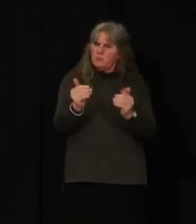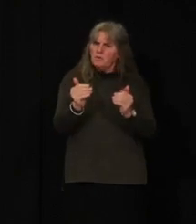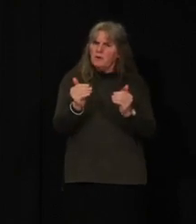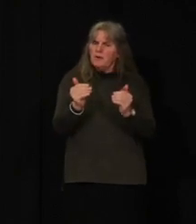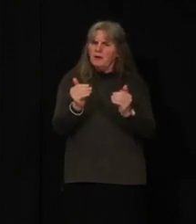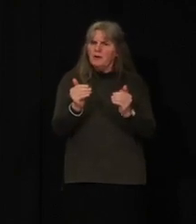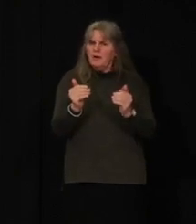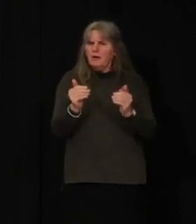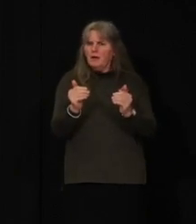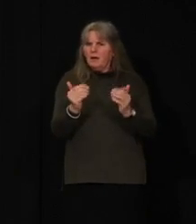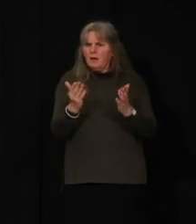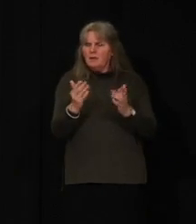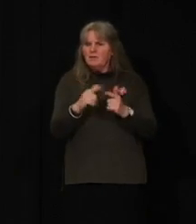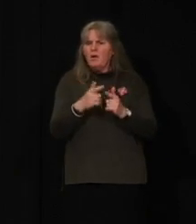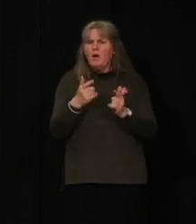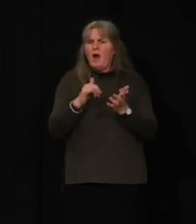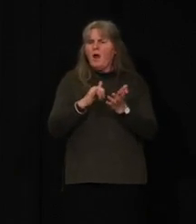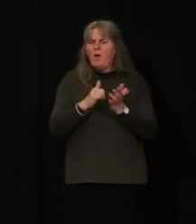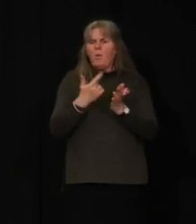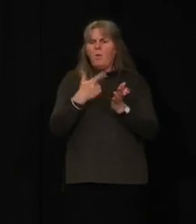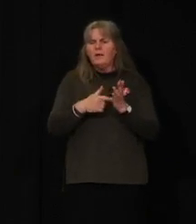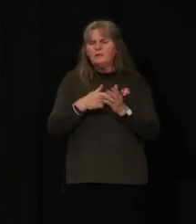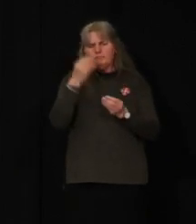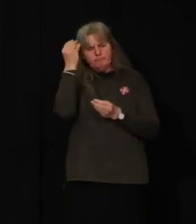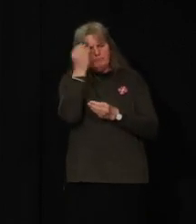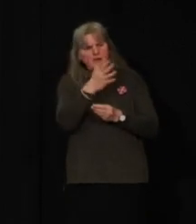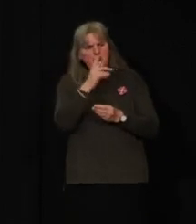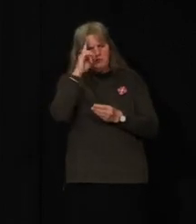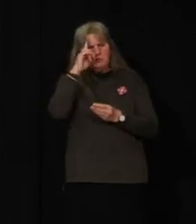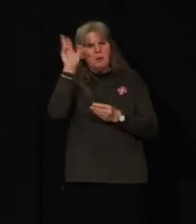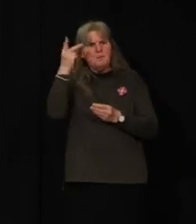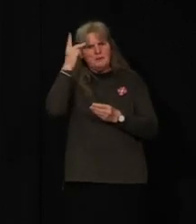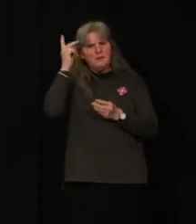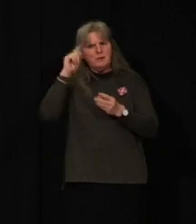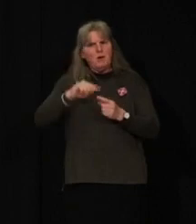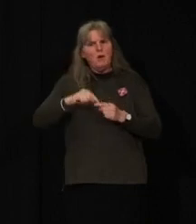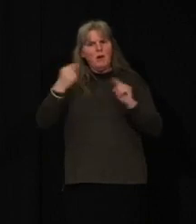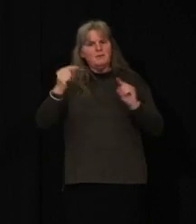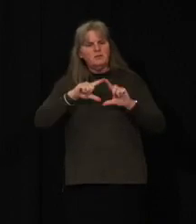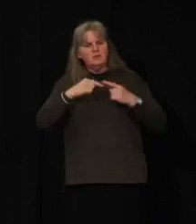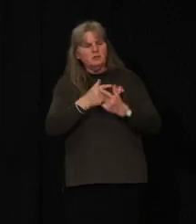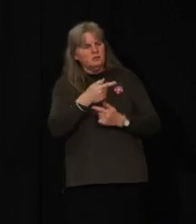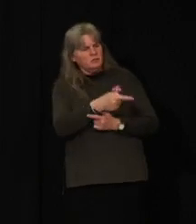now, what do you have to say to the opposition parties who are really chomping at trying to ask